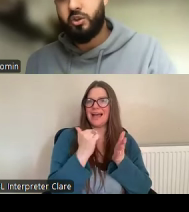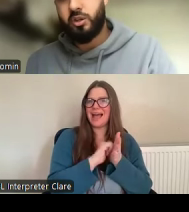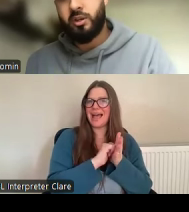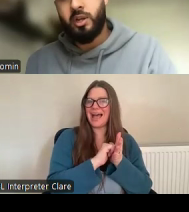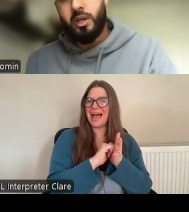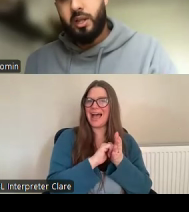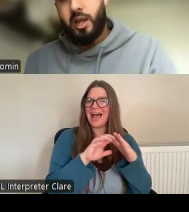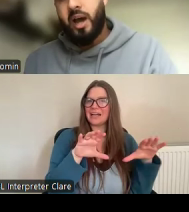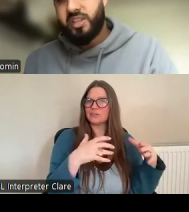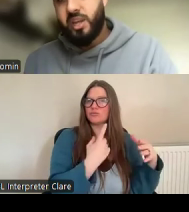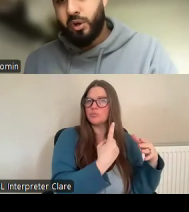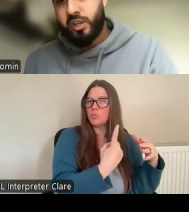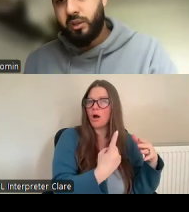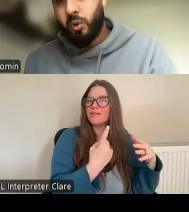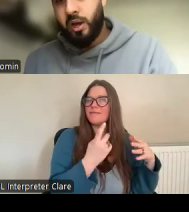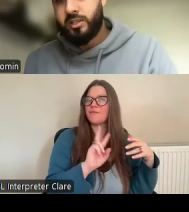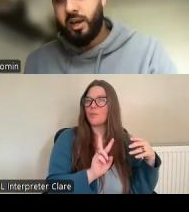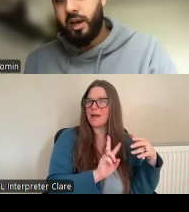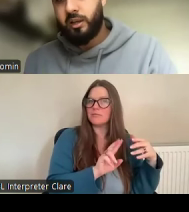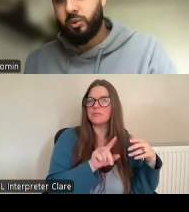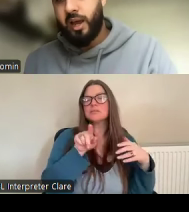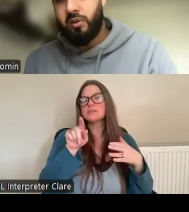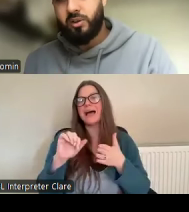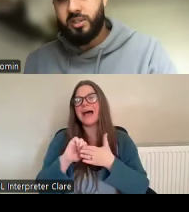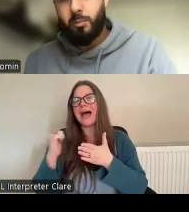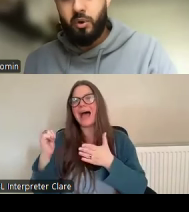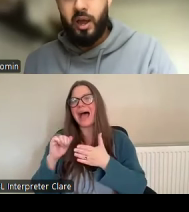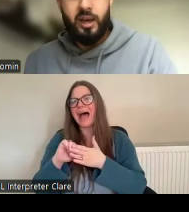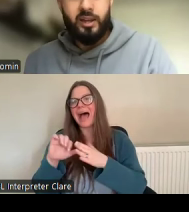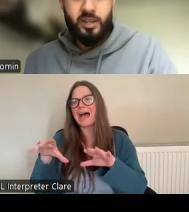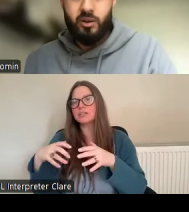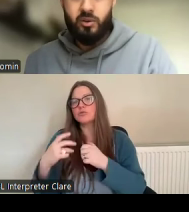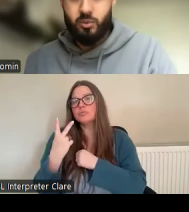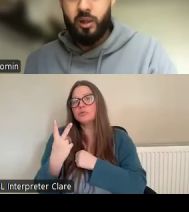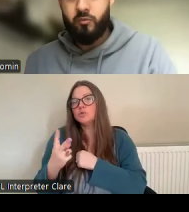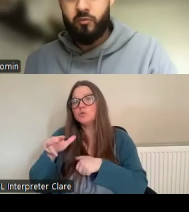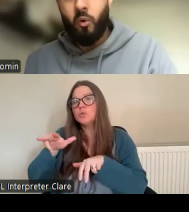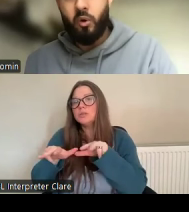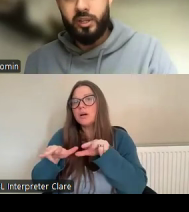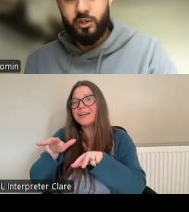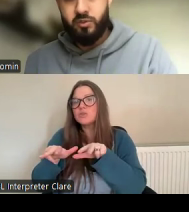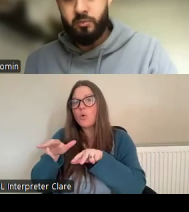You can have separate keywords and we'll have our separate ad here as well for each of them.